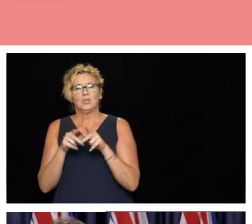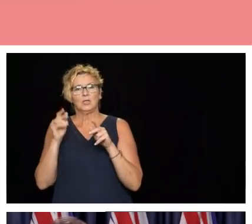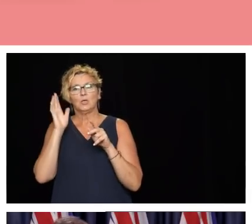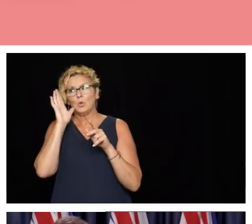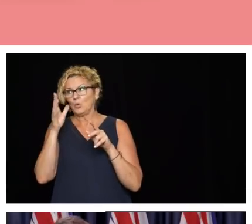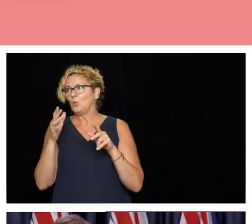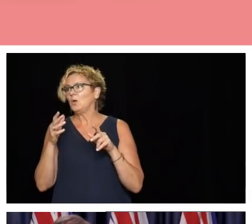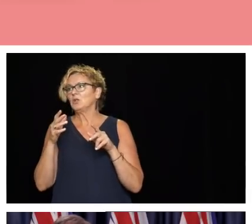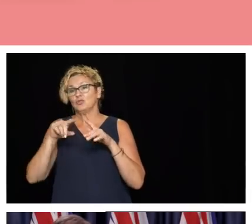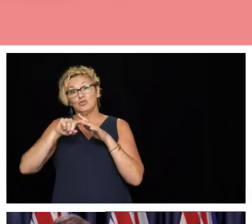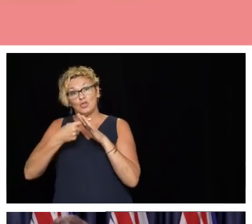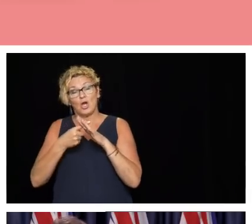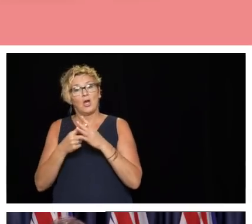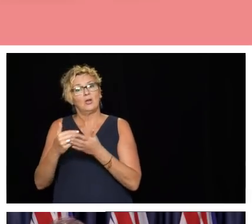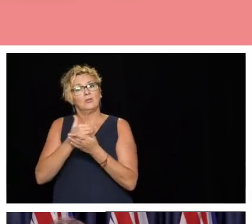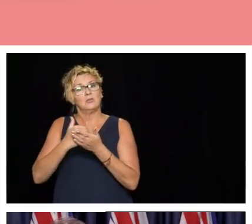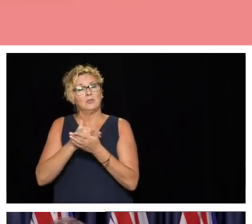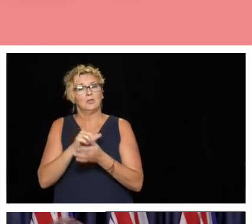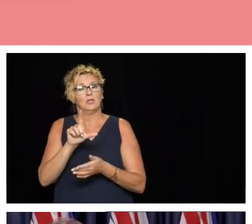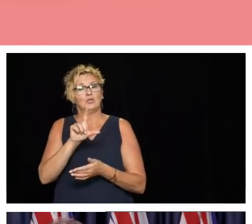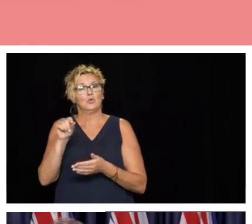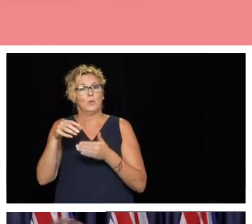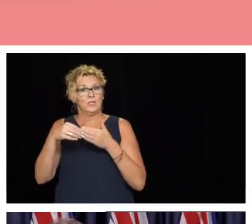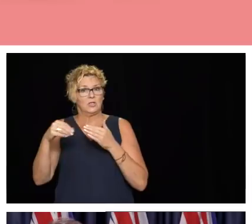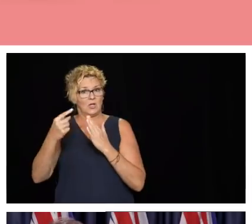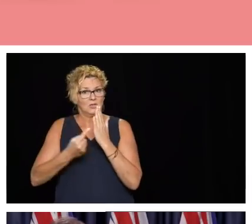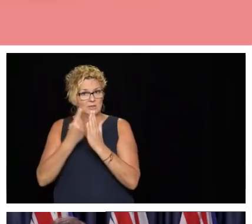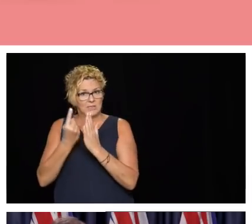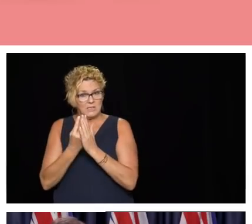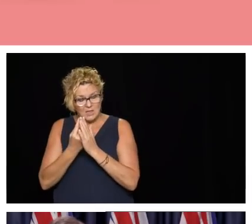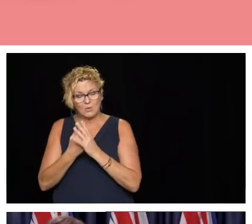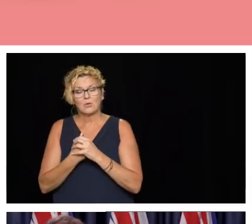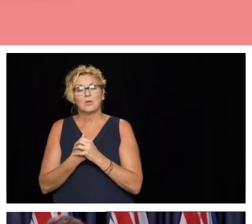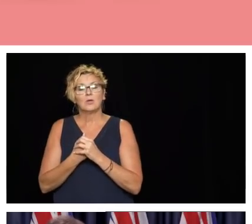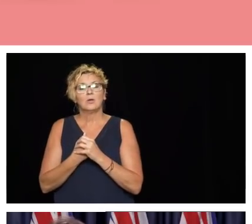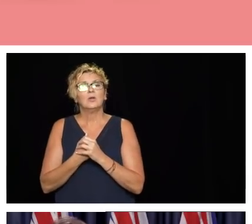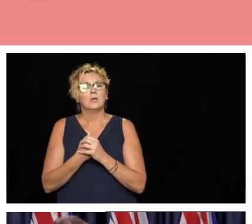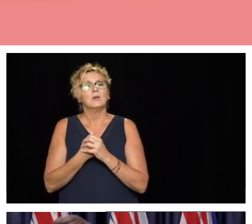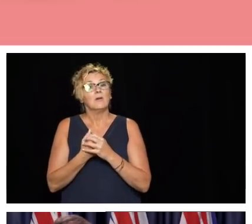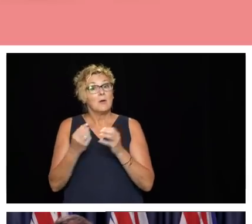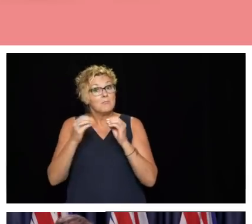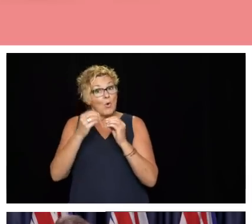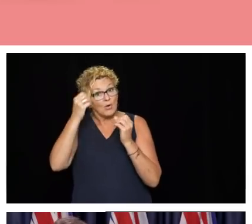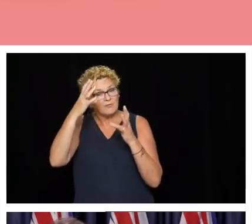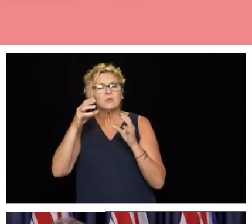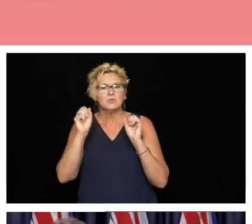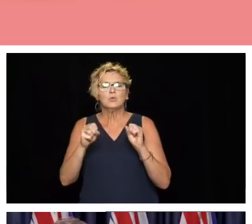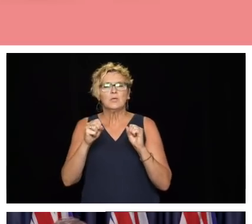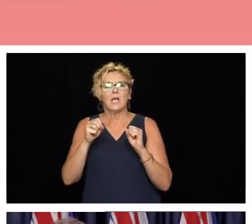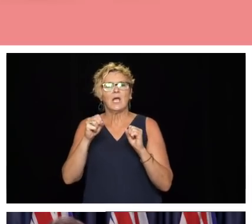who have lost their jobs due to the COVID-19 Pandemic and particularly people who previously employed in the hospitality and service industry.